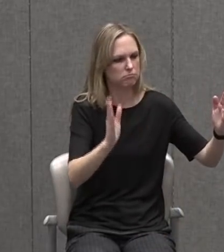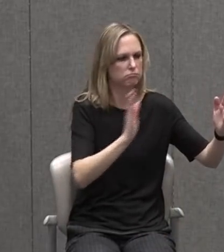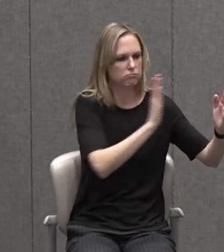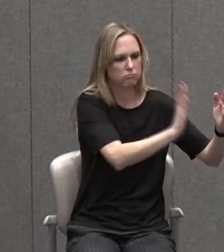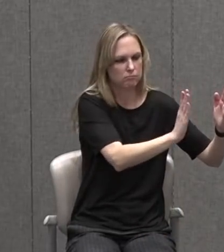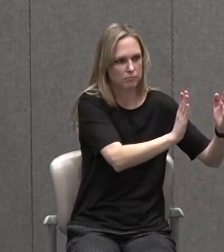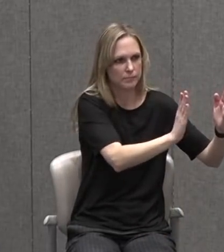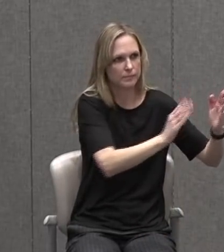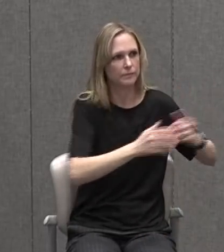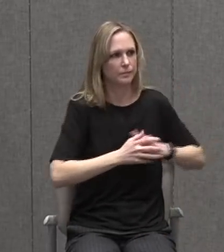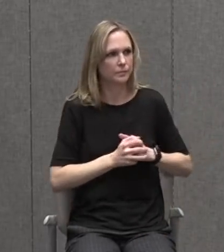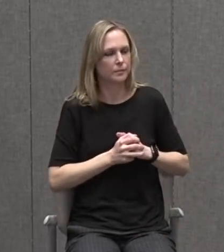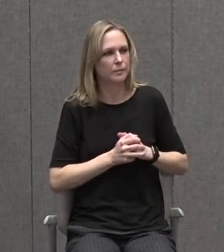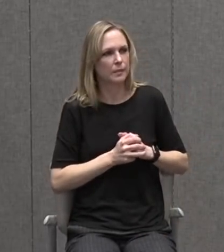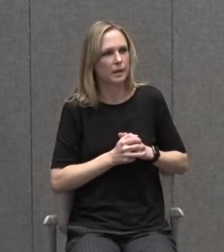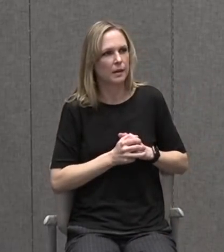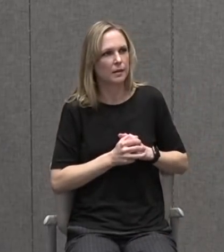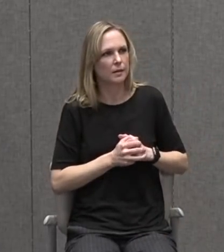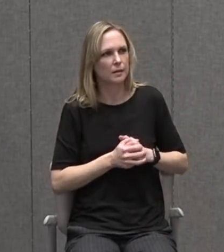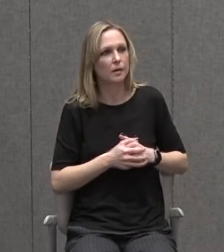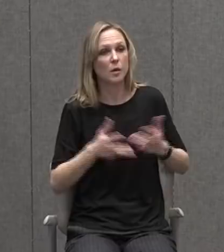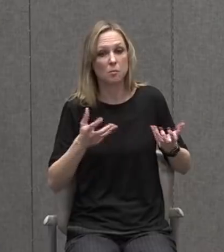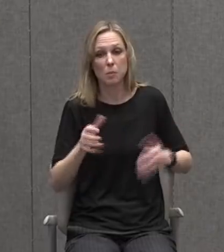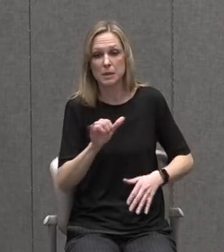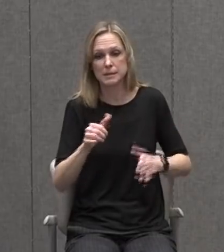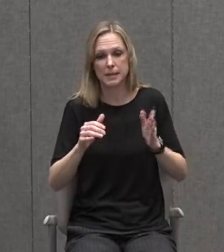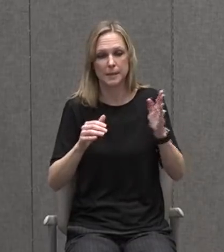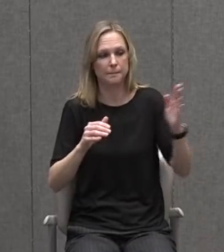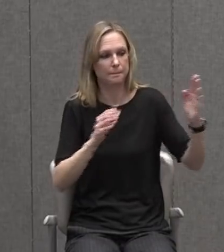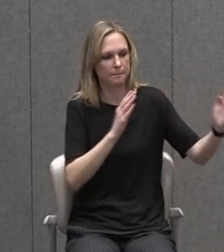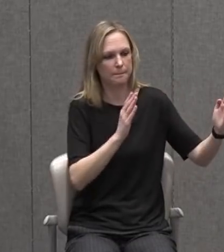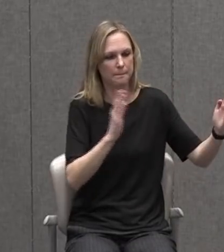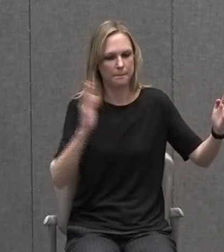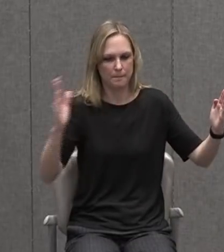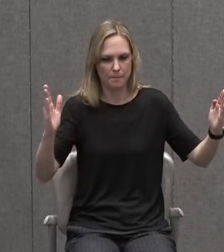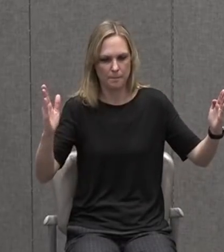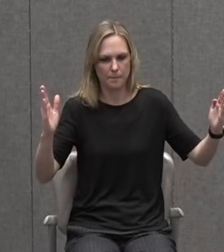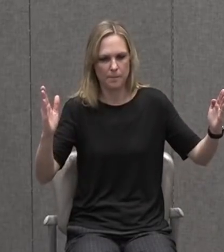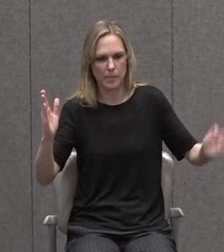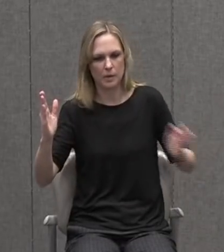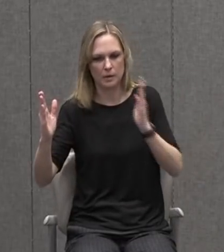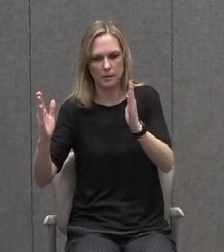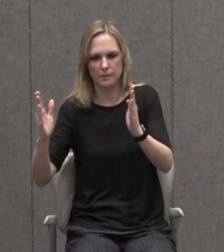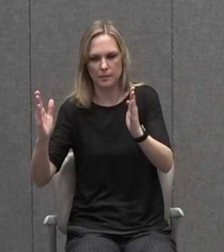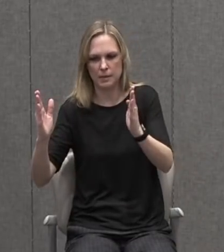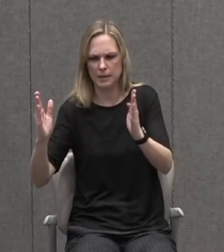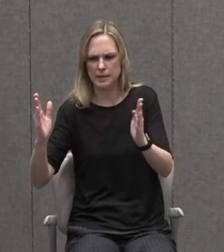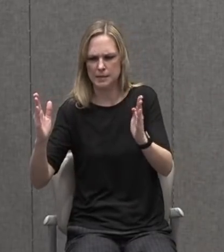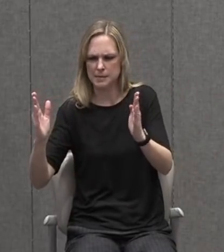Well, I wanna go ahead and do the same over here on this side, even though I know my numbers probably not gonna fall on this side,